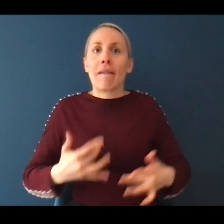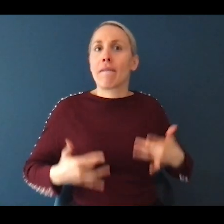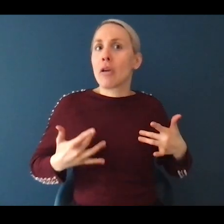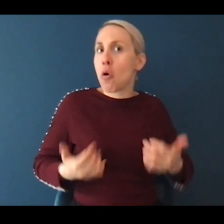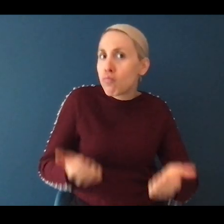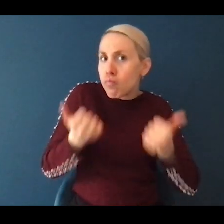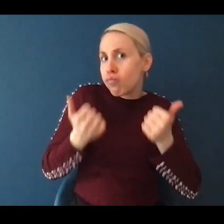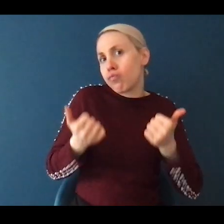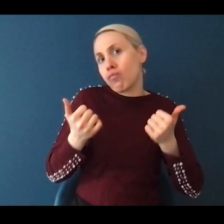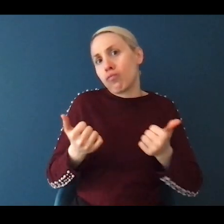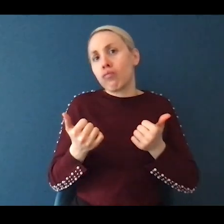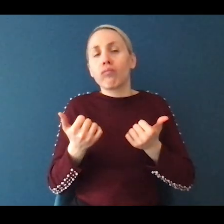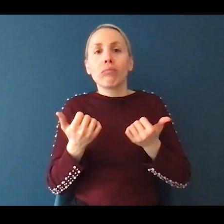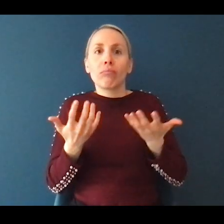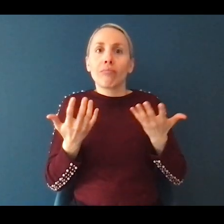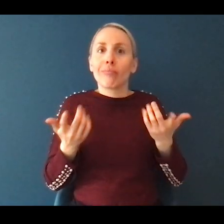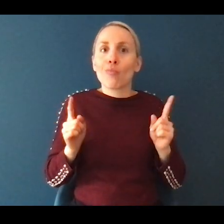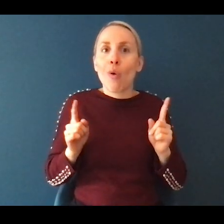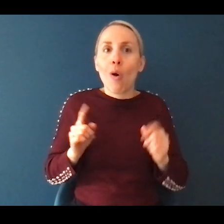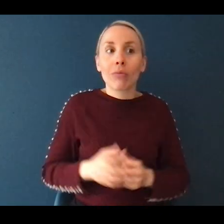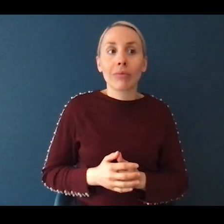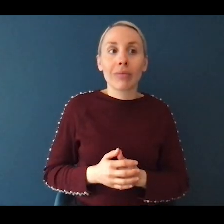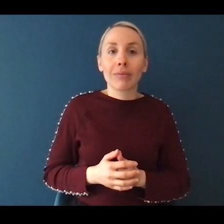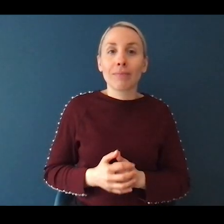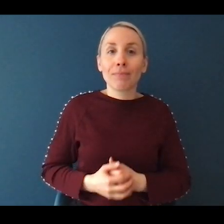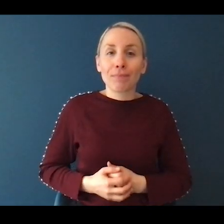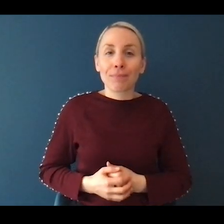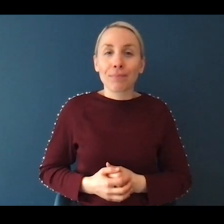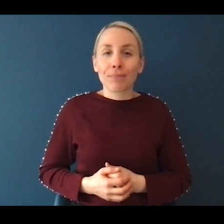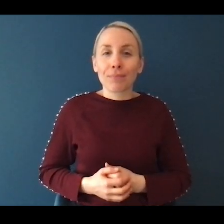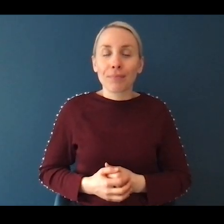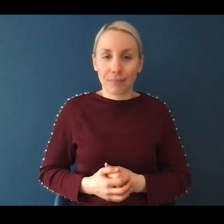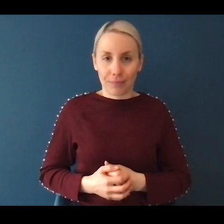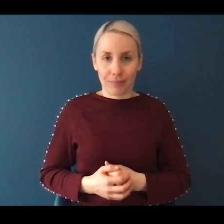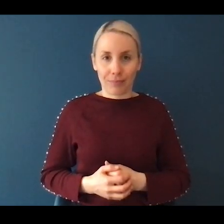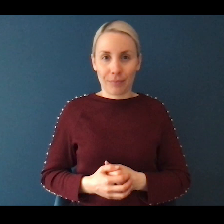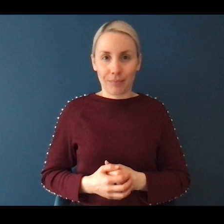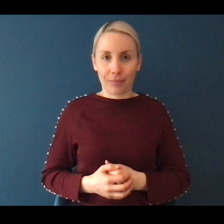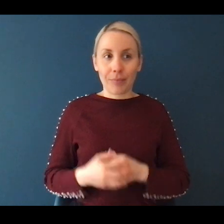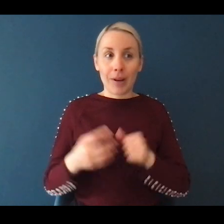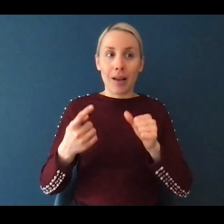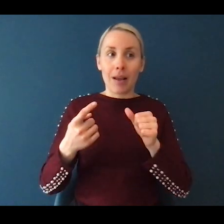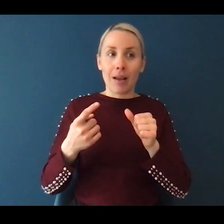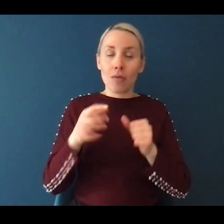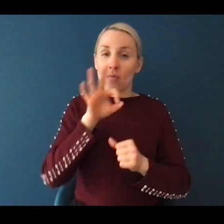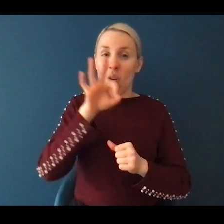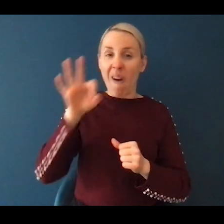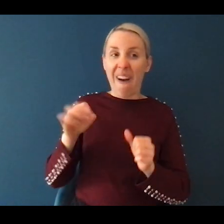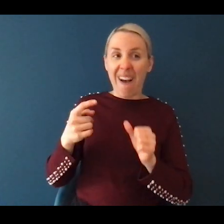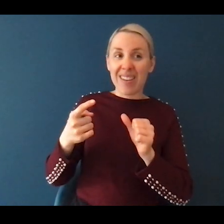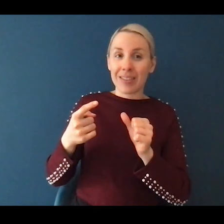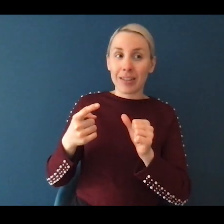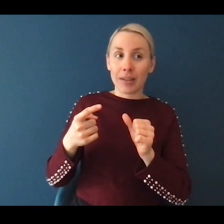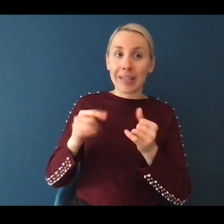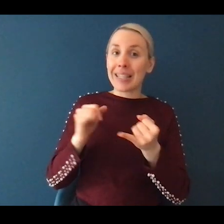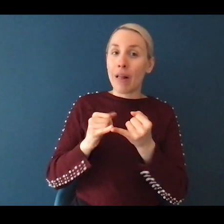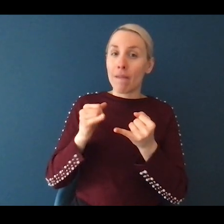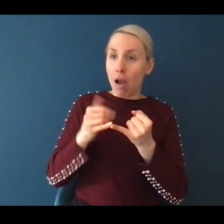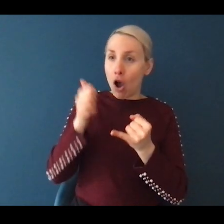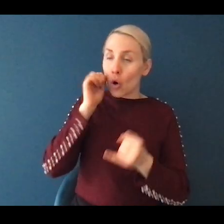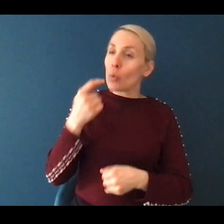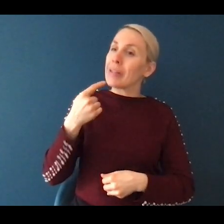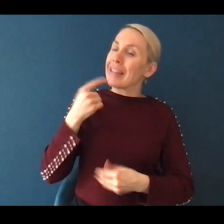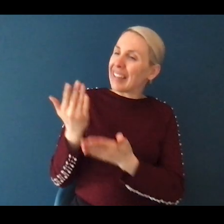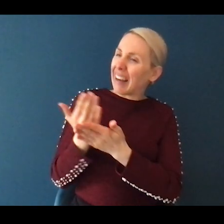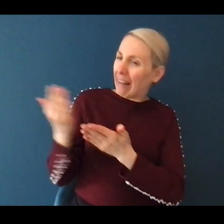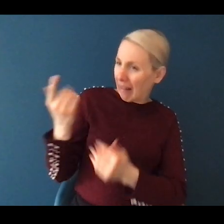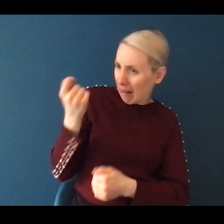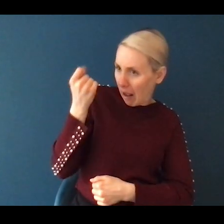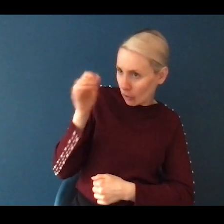it was quite clear at that time. Yeah I had a really clear idea of what my project was